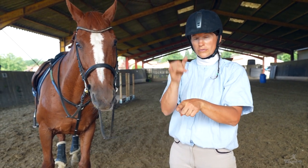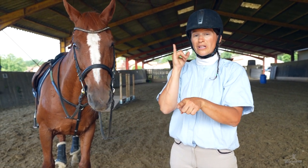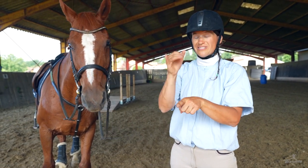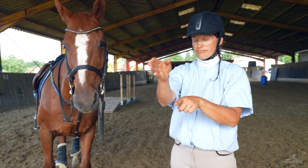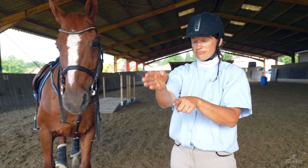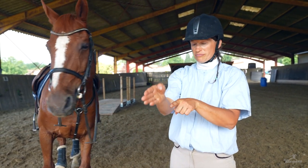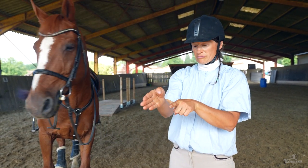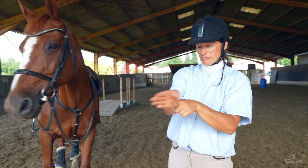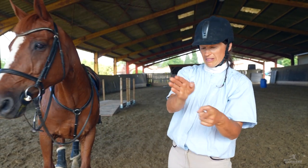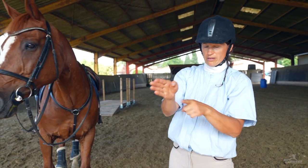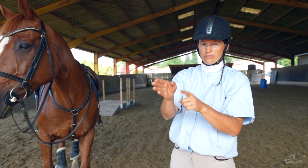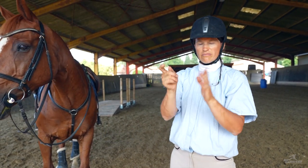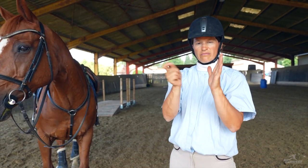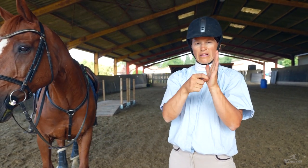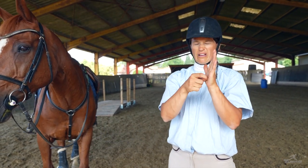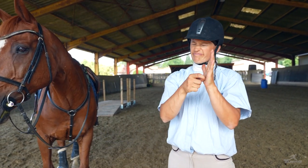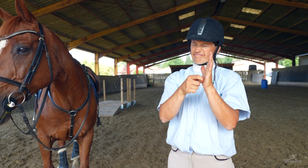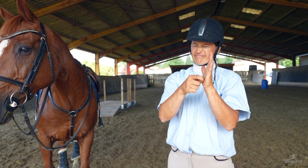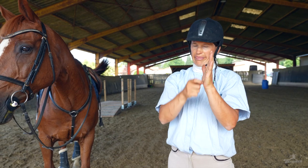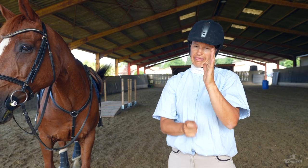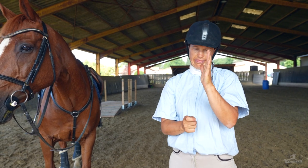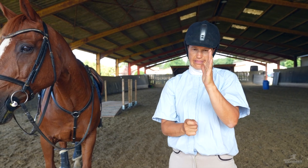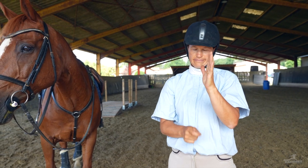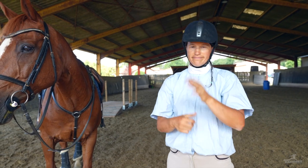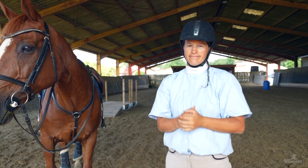Any faltering will result in lost points.